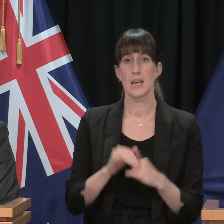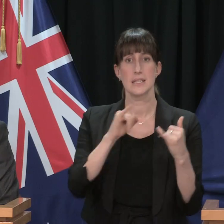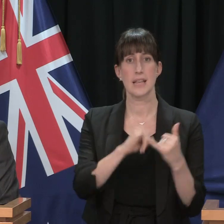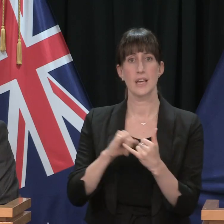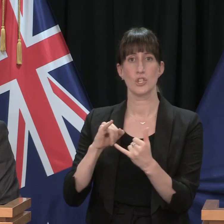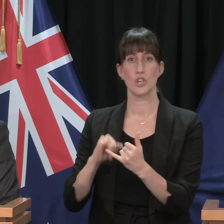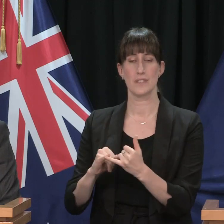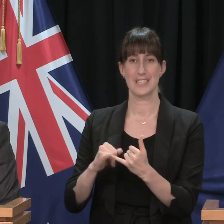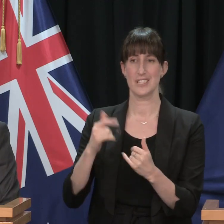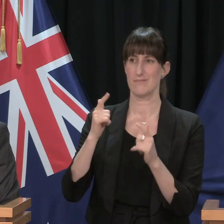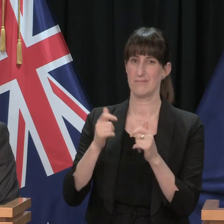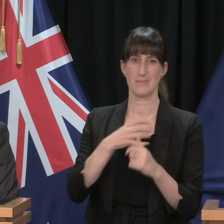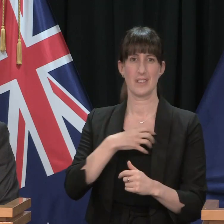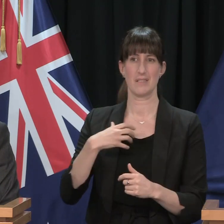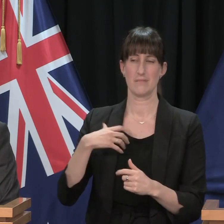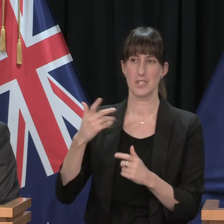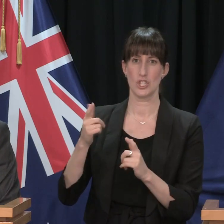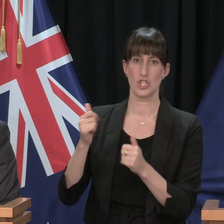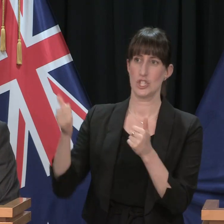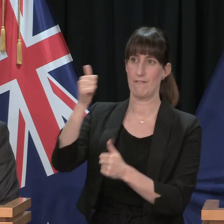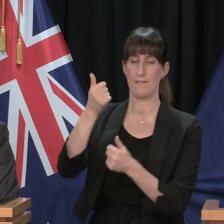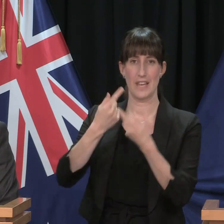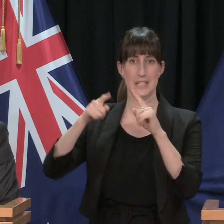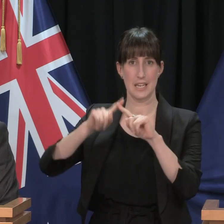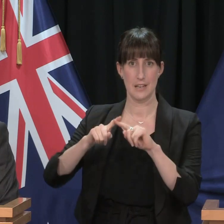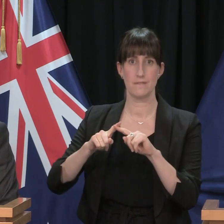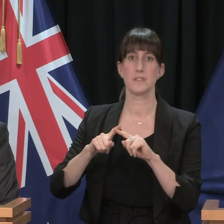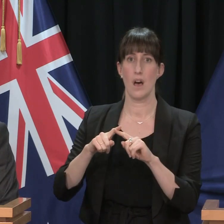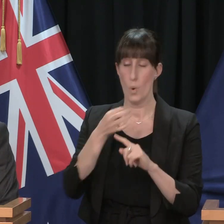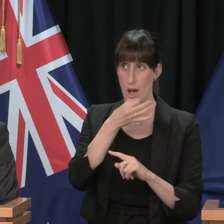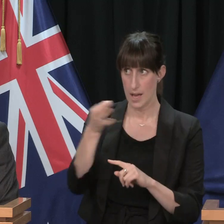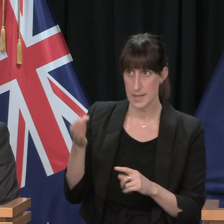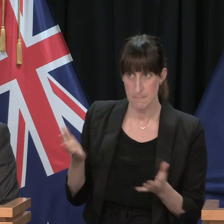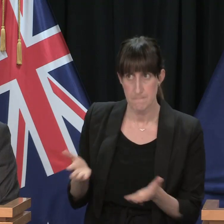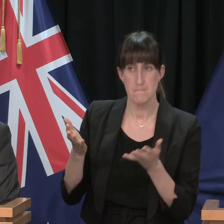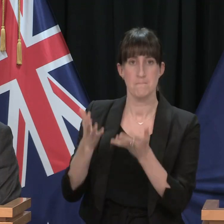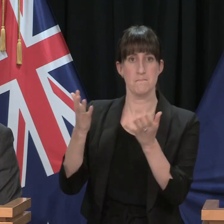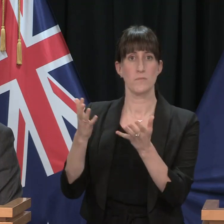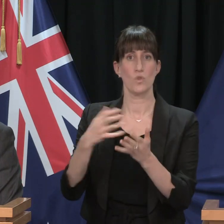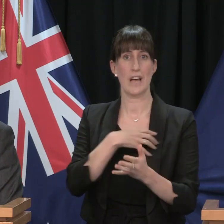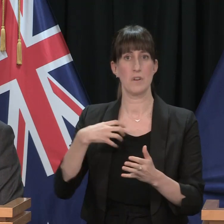for visitors. A message will go out to State Services chief executives Vaya the State